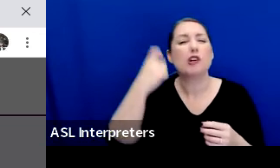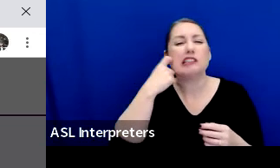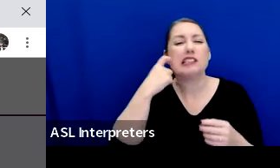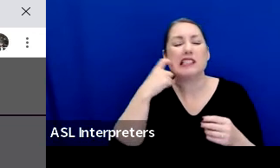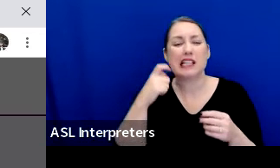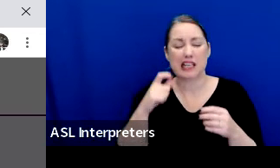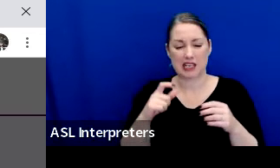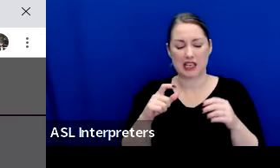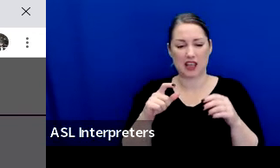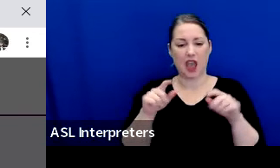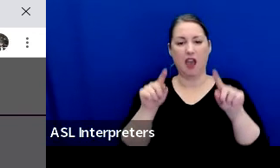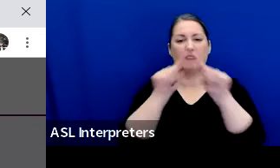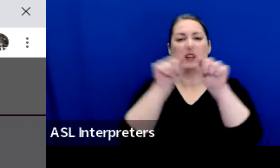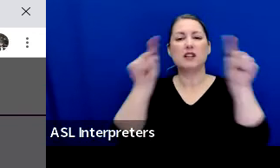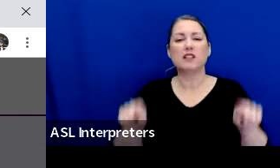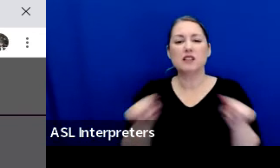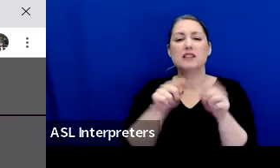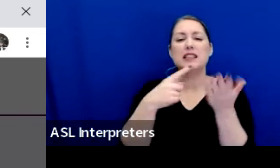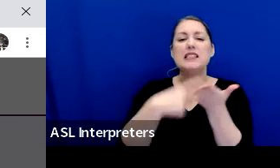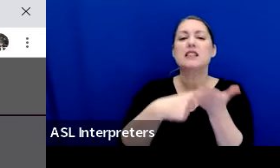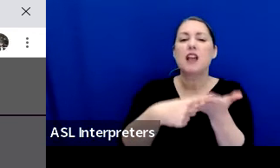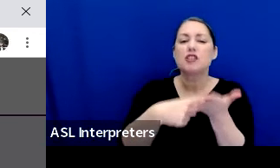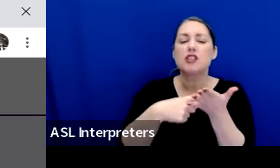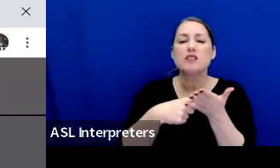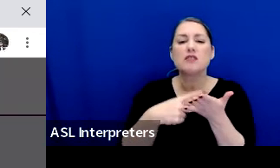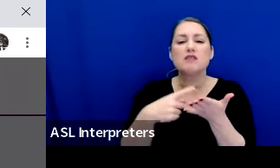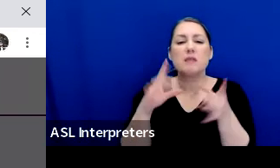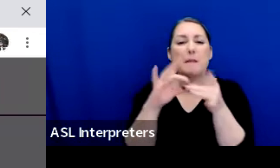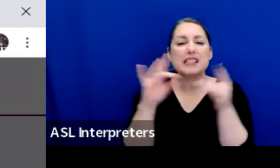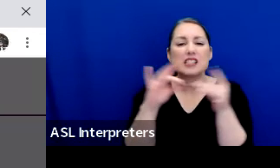And saying, Hey, I'm looking for this. Does anyone know the plastic covers this?